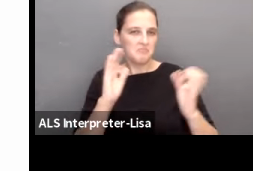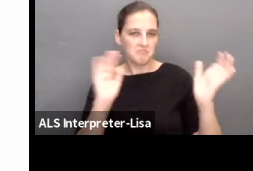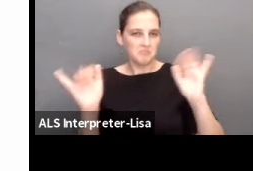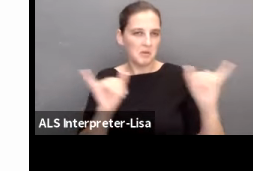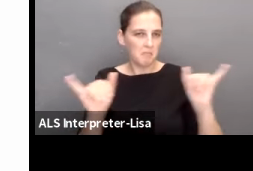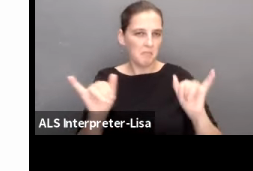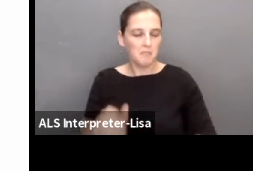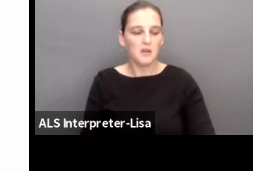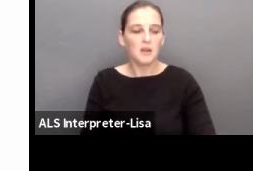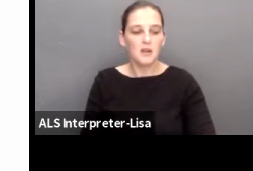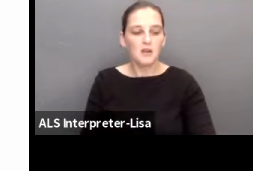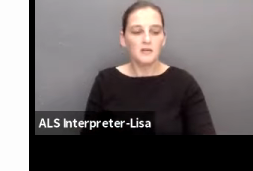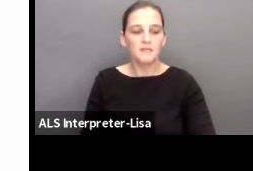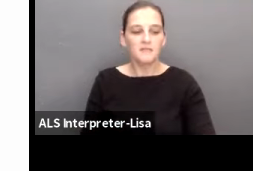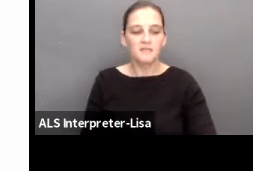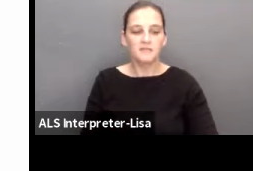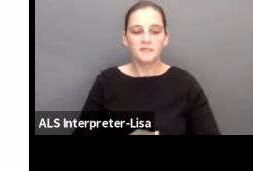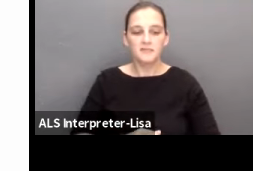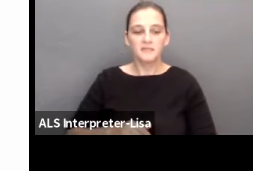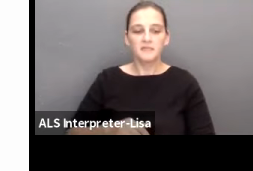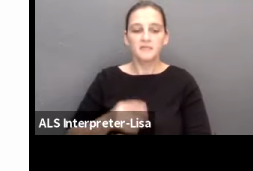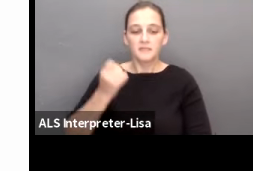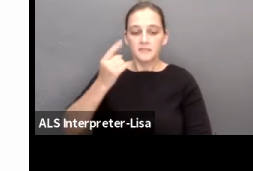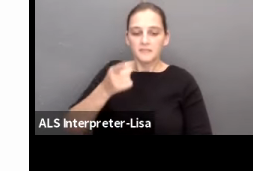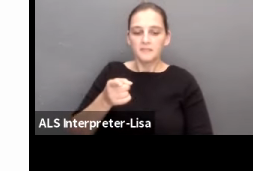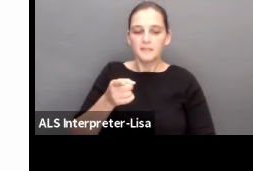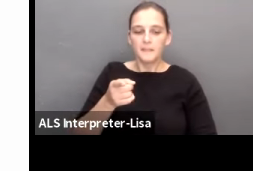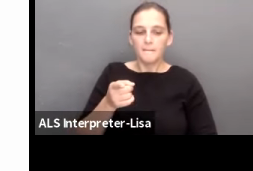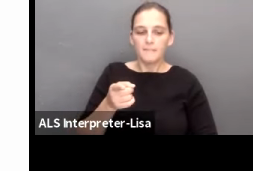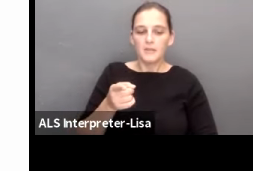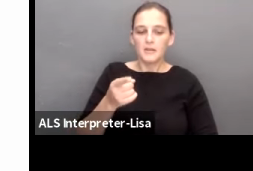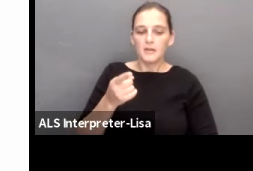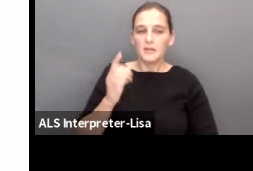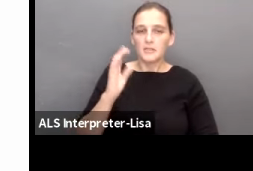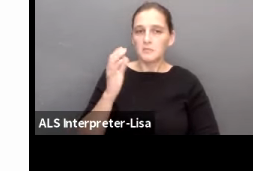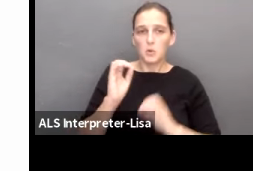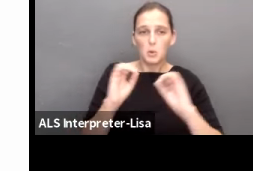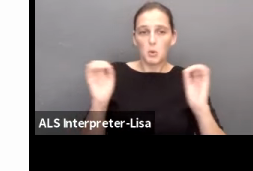In the study they didn't have any instances of myocarditis. Now, it would not be surprising